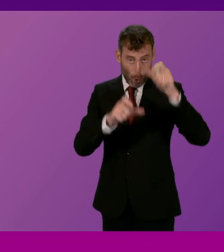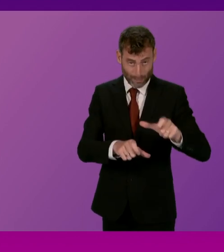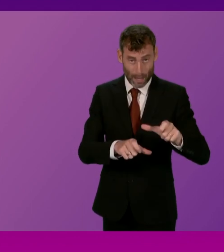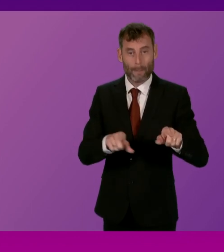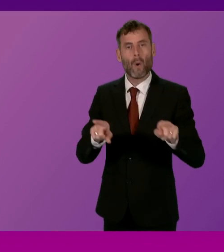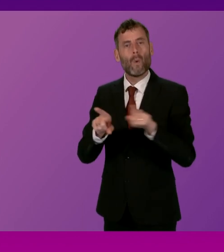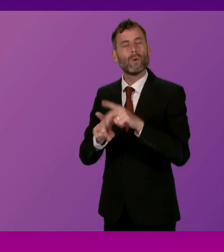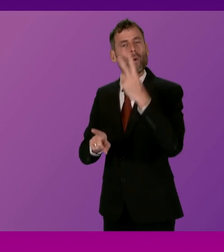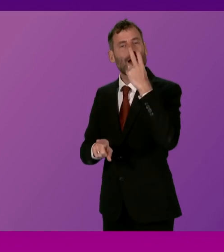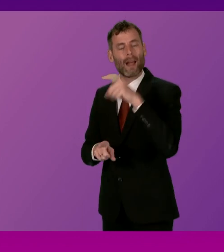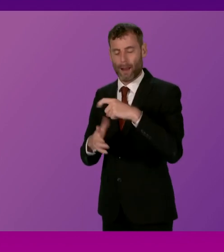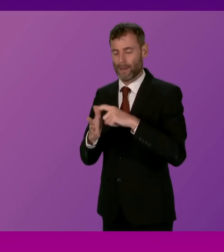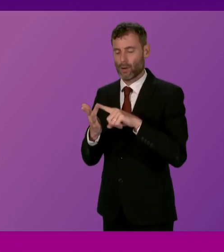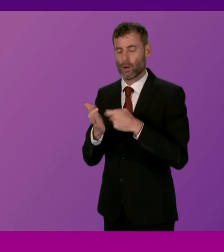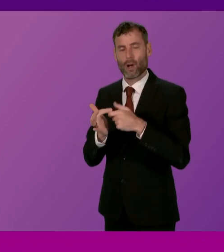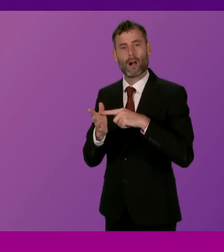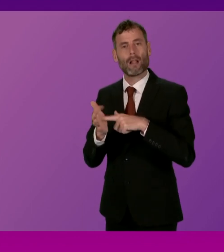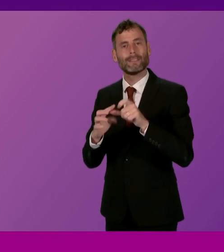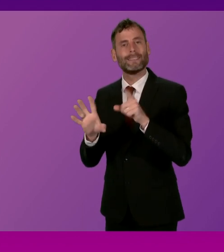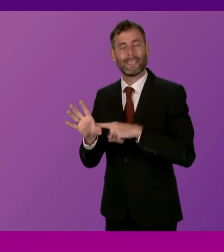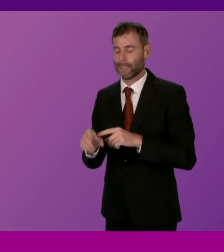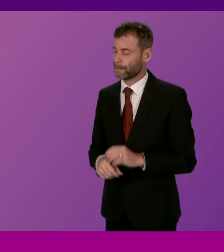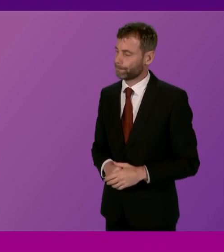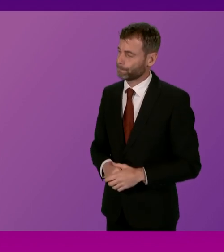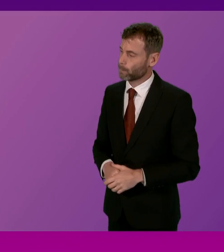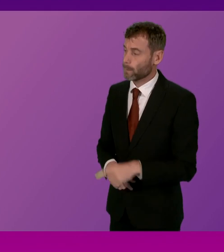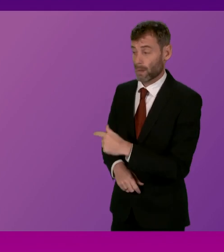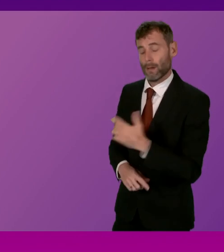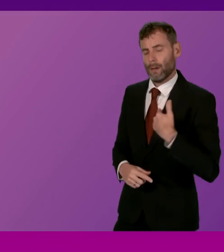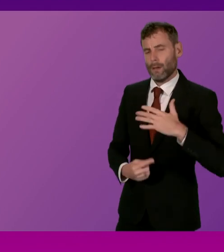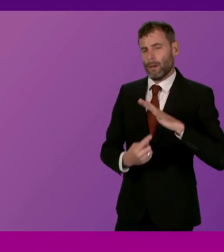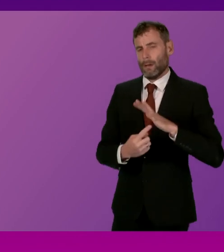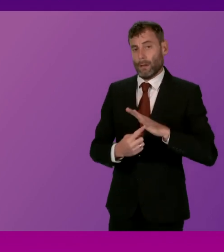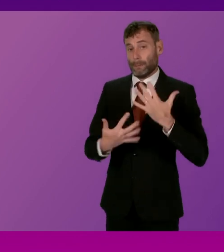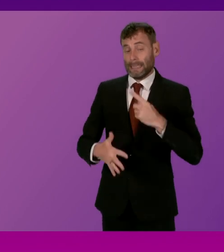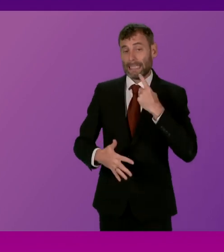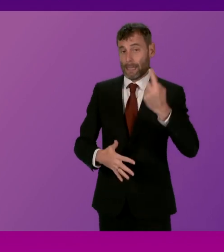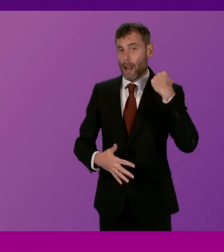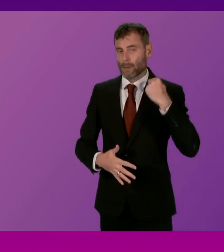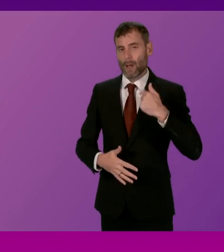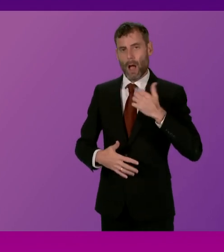As I said last week, I want to thank our emergency services and partners for their responses